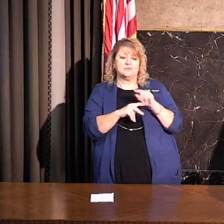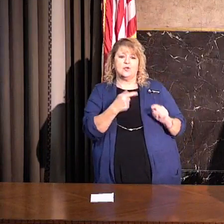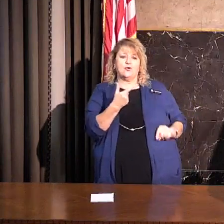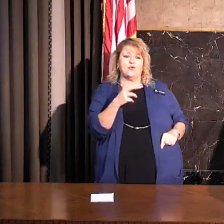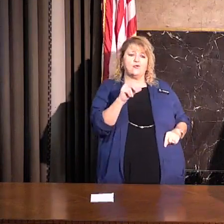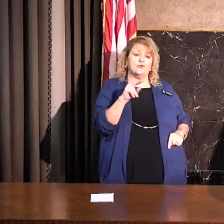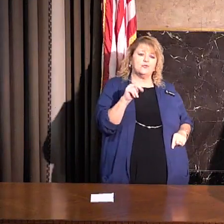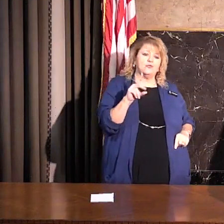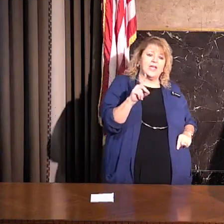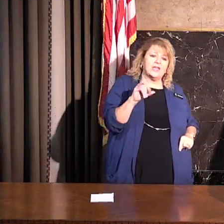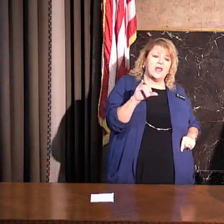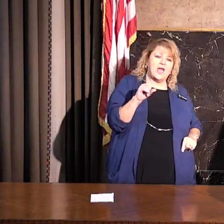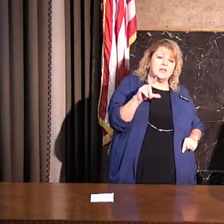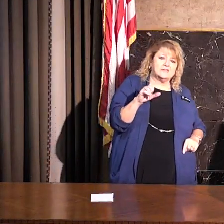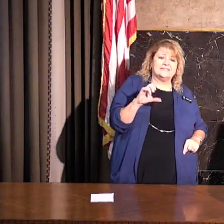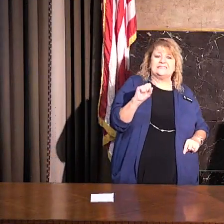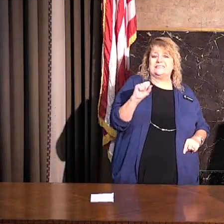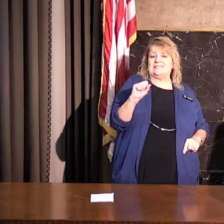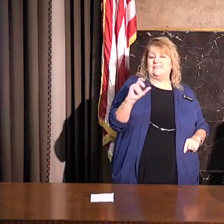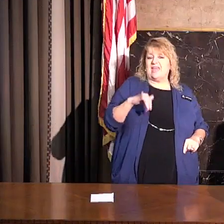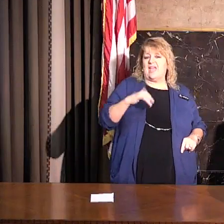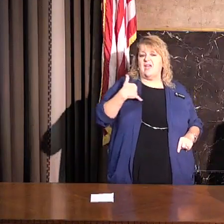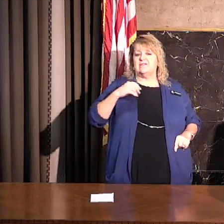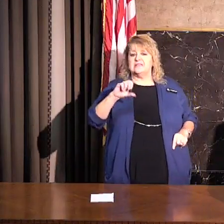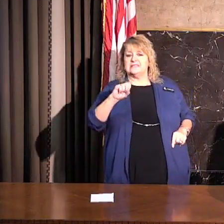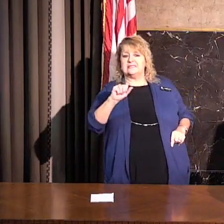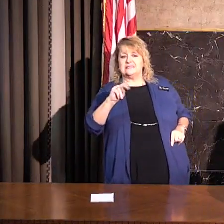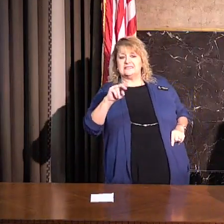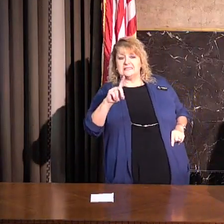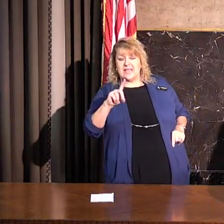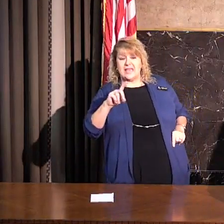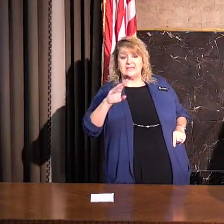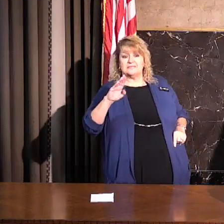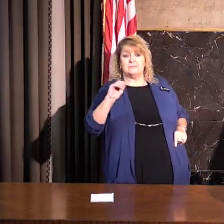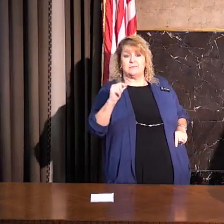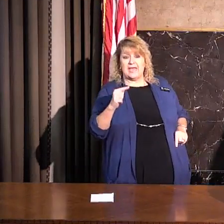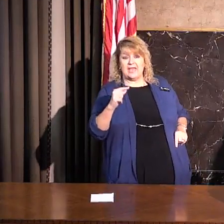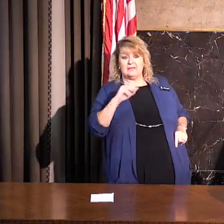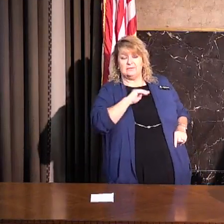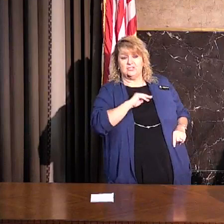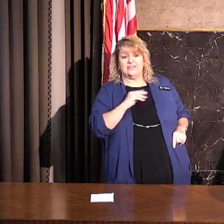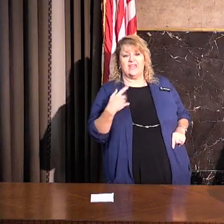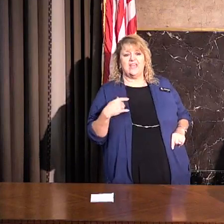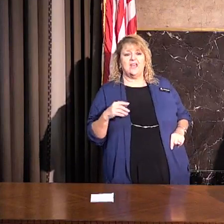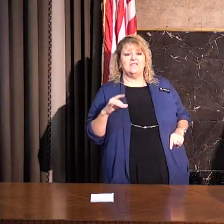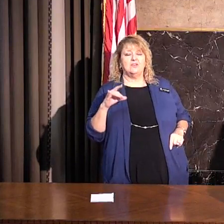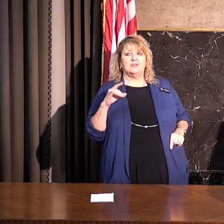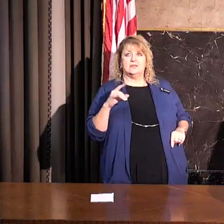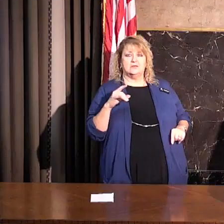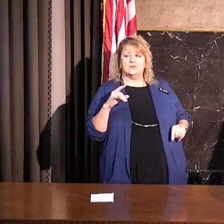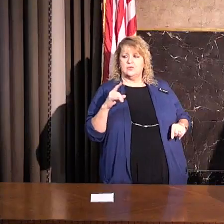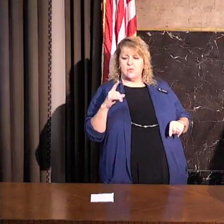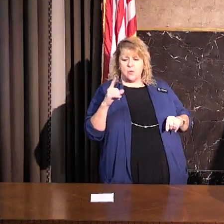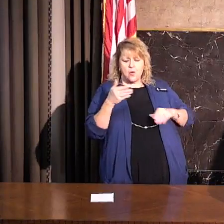Island with the Sandbag Mission. Uh nearly 1200 Super